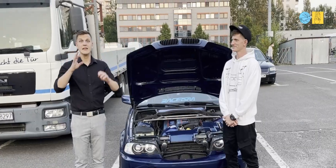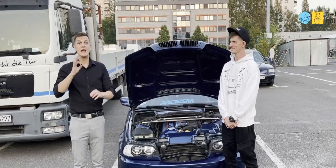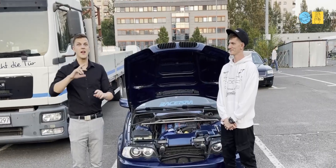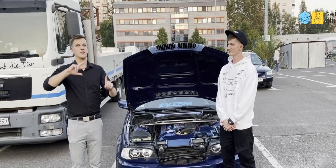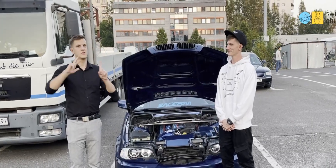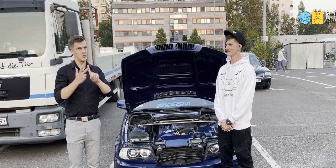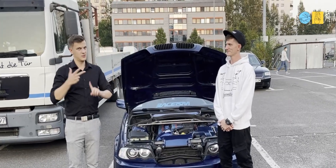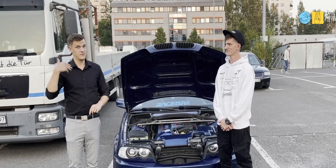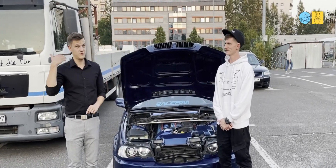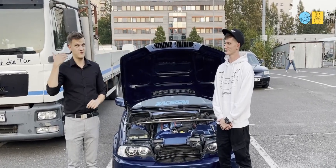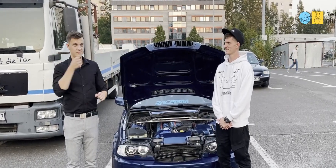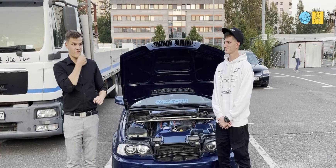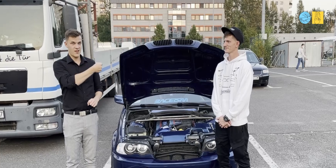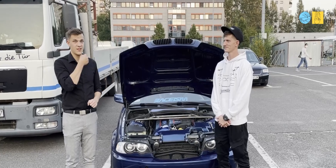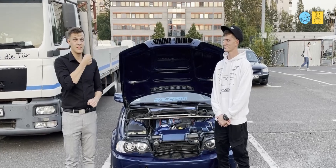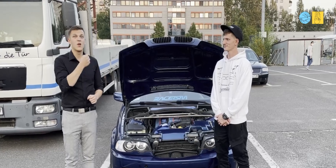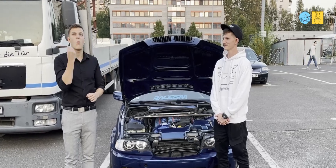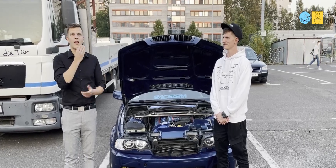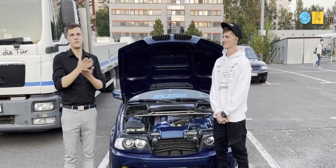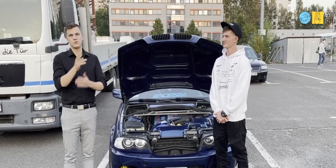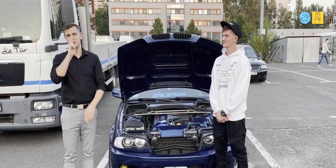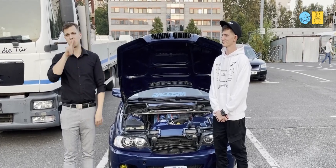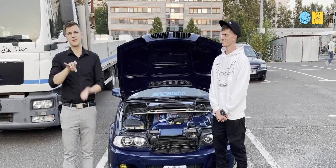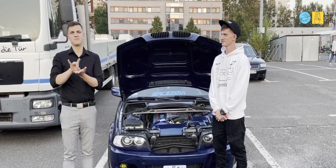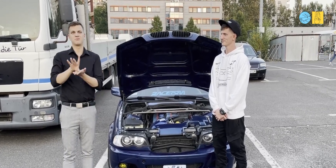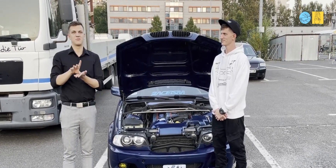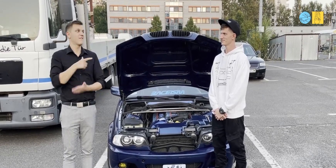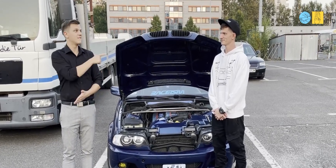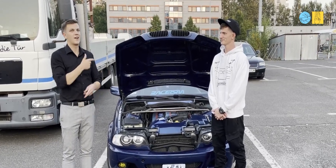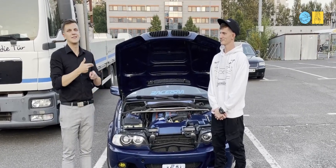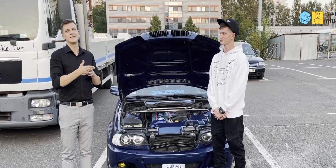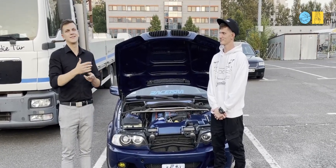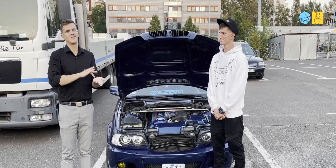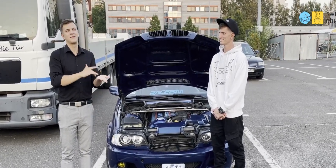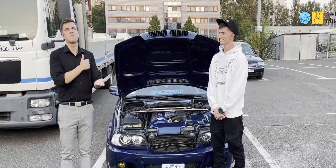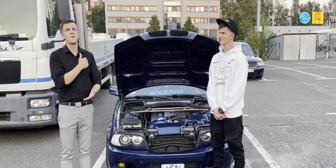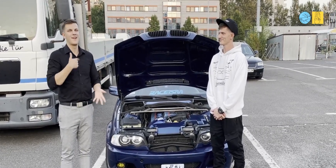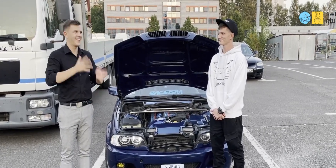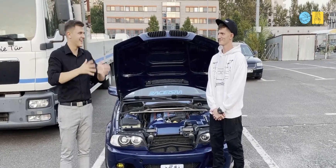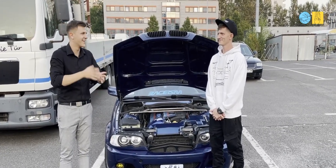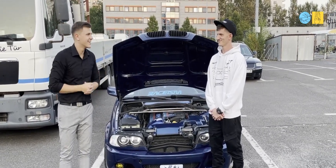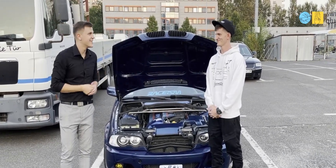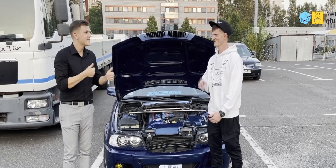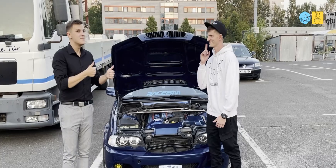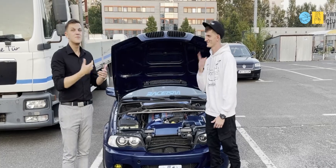[K]: This is the third interview in this film, luckily without Tom... because we both sign in Polish.